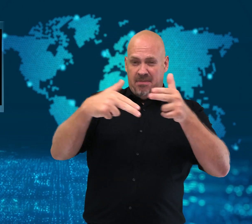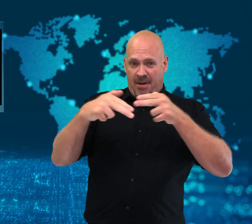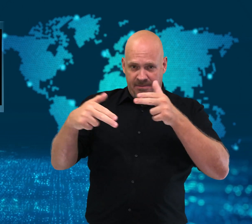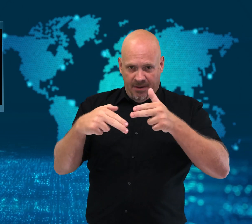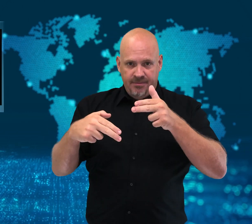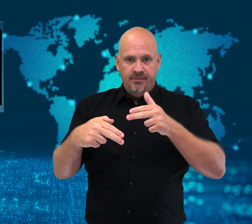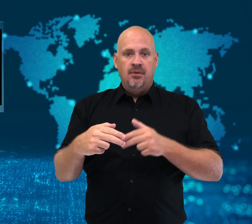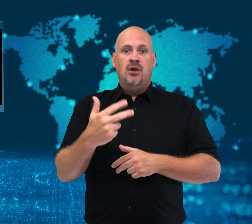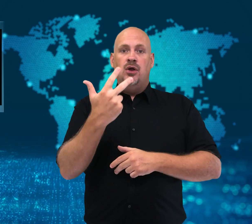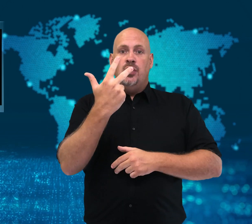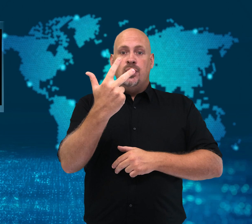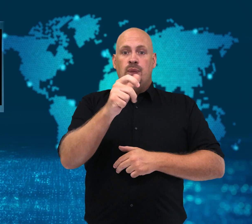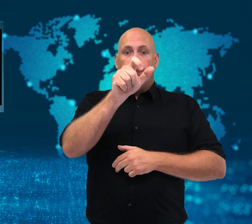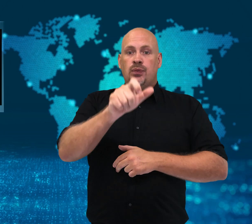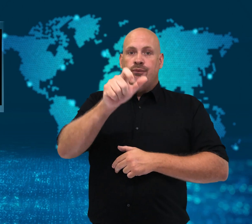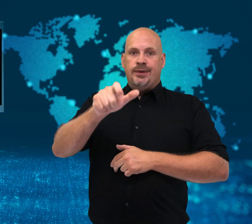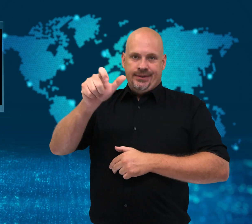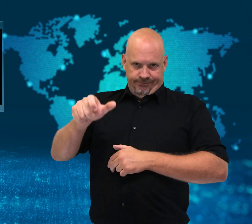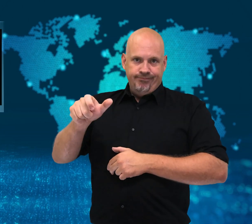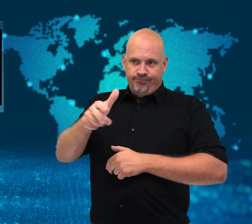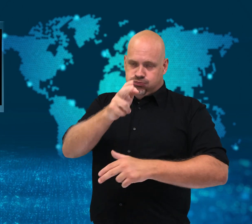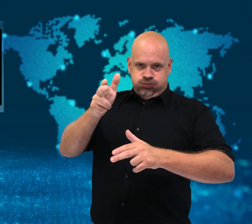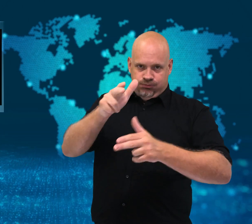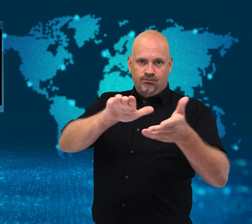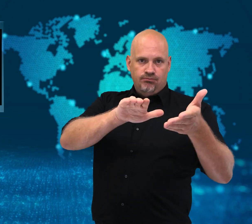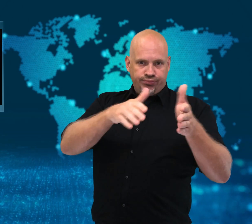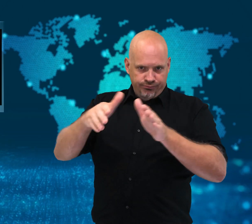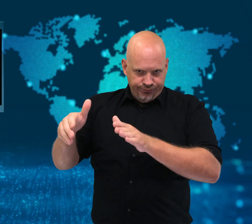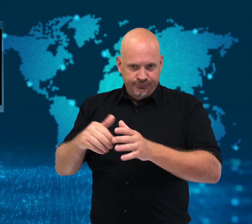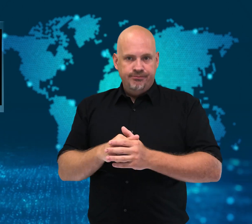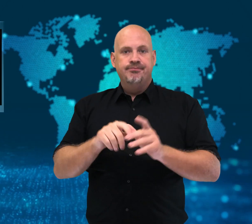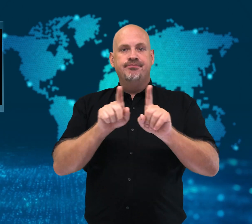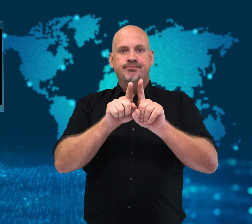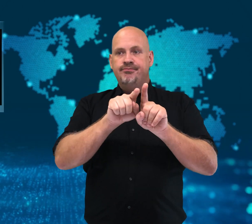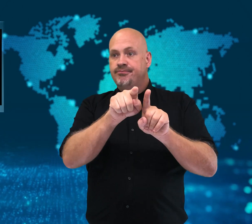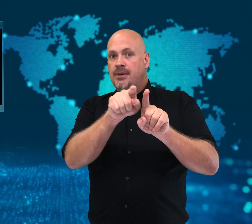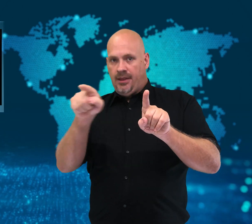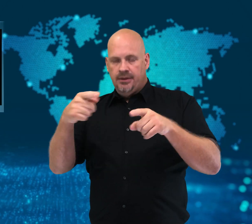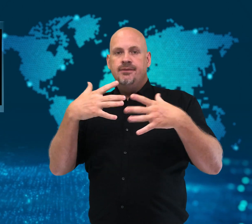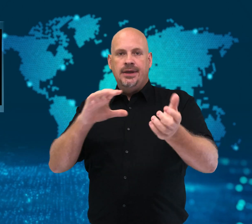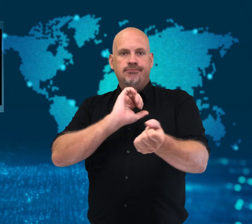At least 20 suspects have been arrested,